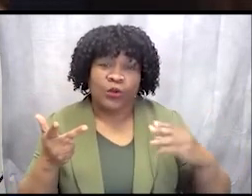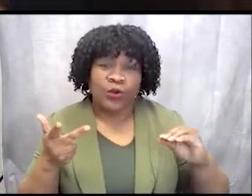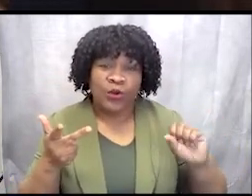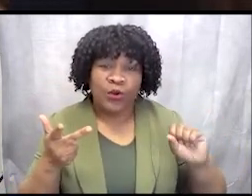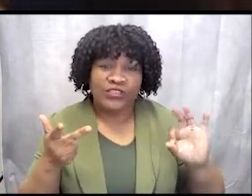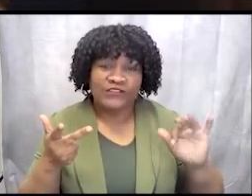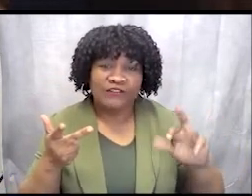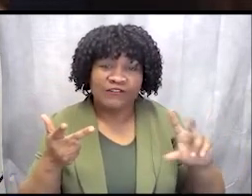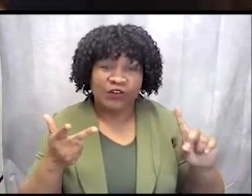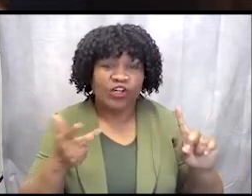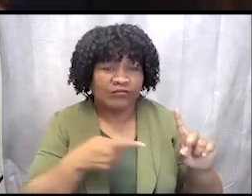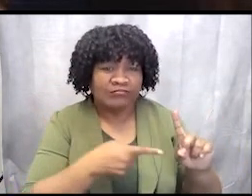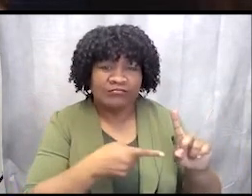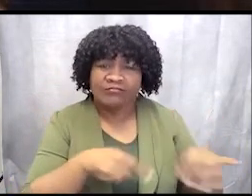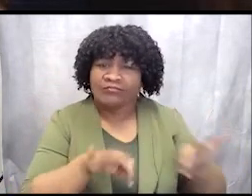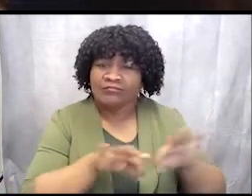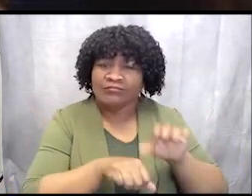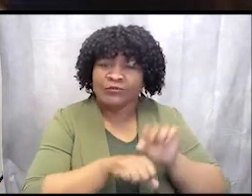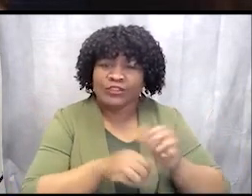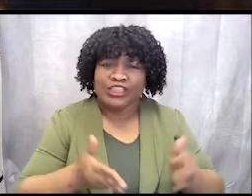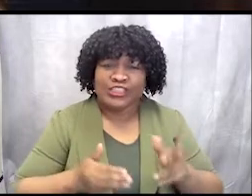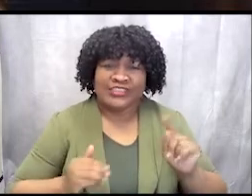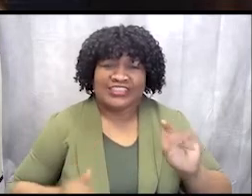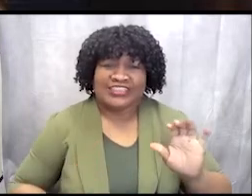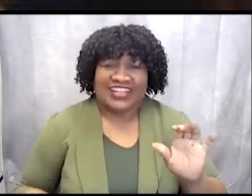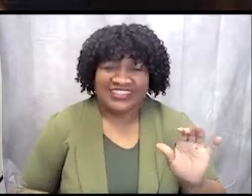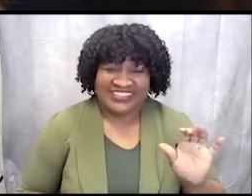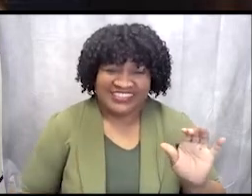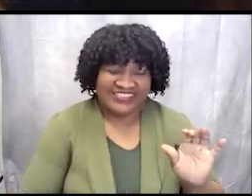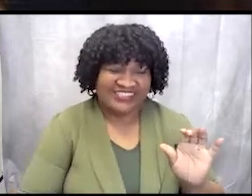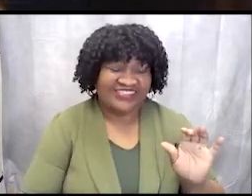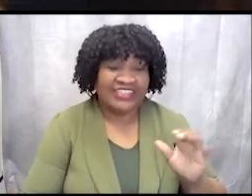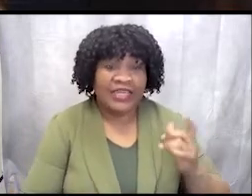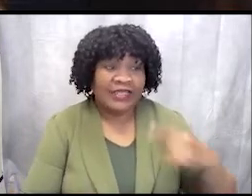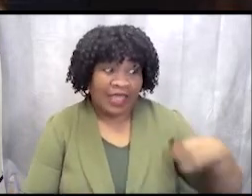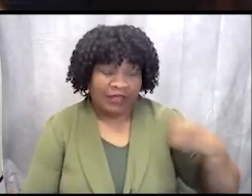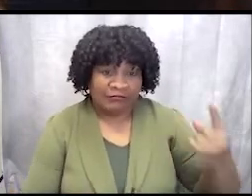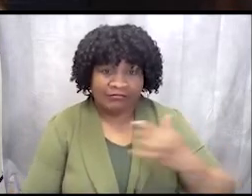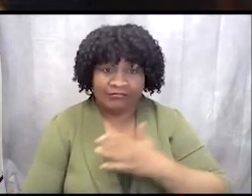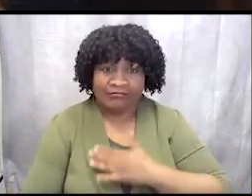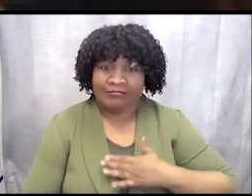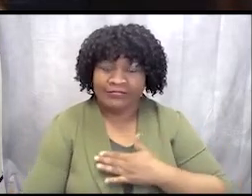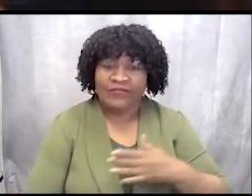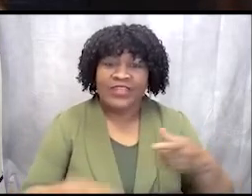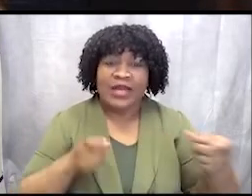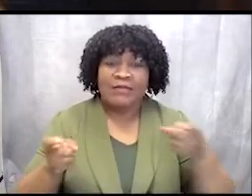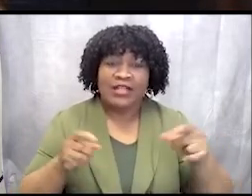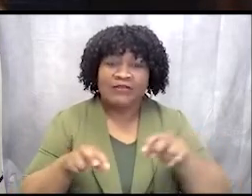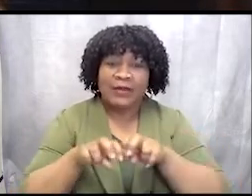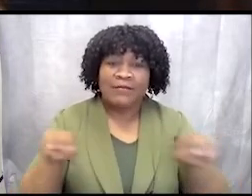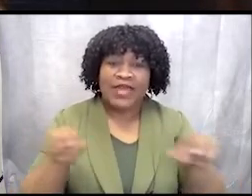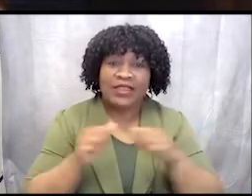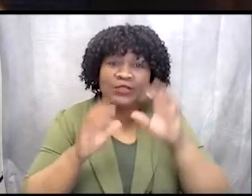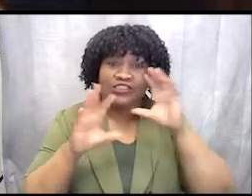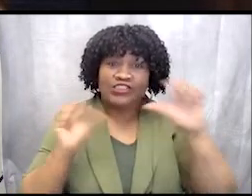who's leading such important work here at Teachers College. Had the pleasure of moderating a panel with Chancellor Banks